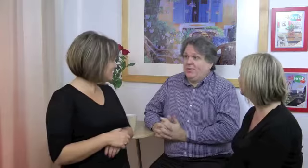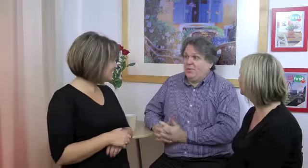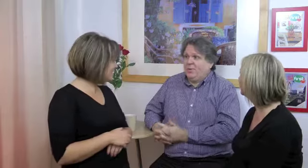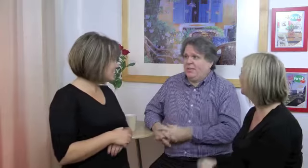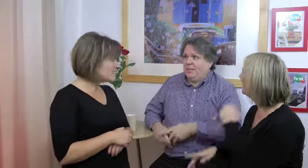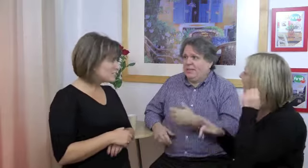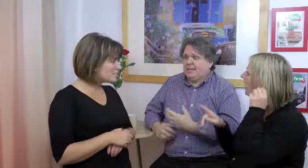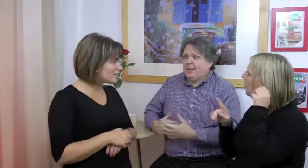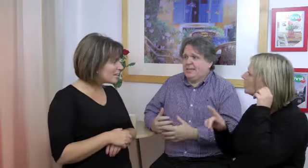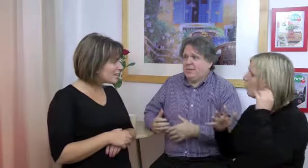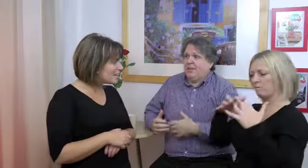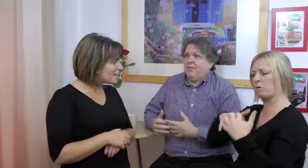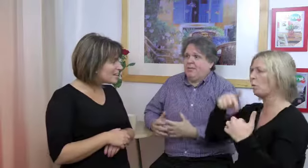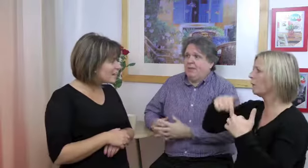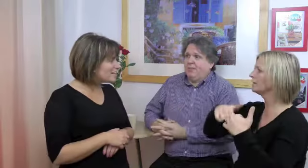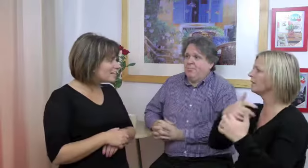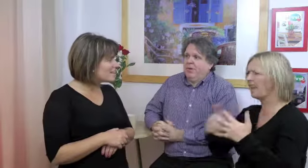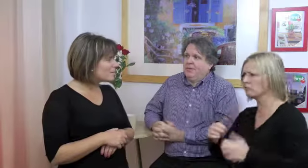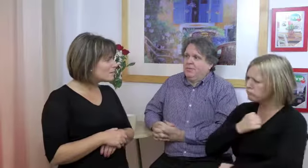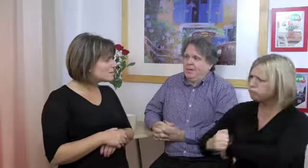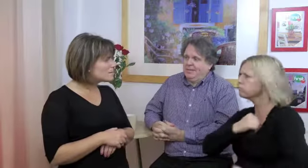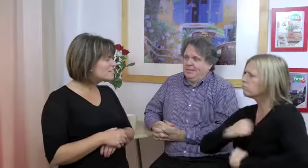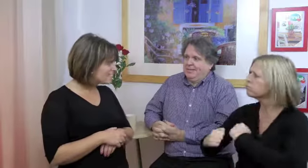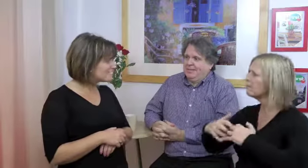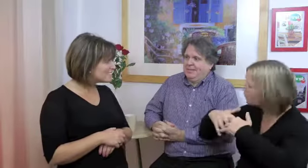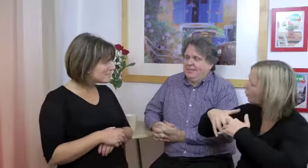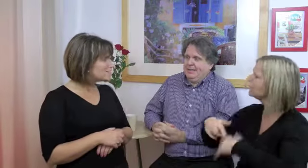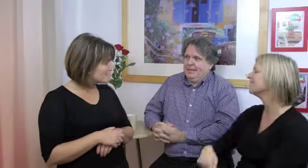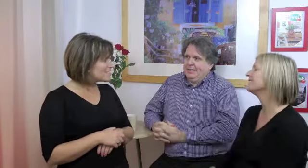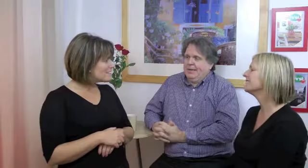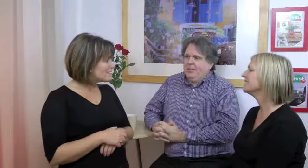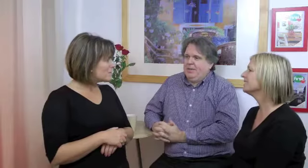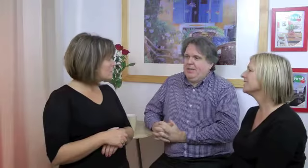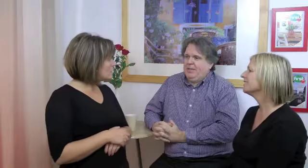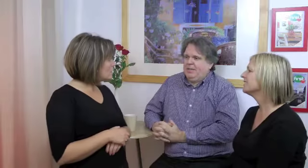He's a forward and they tend to be in the roughest part of the play as well. He used